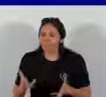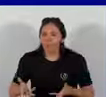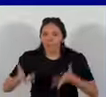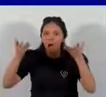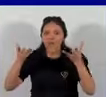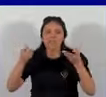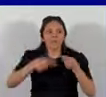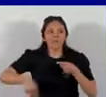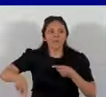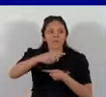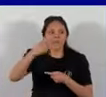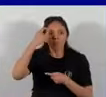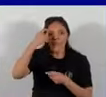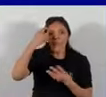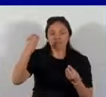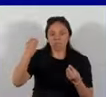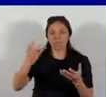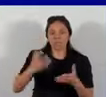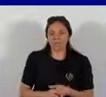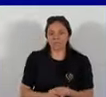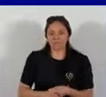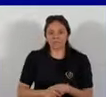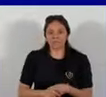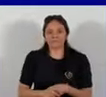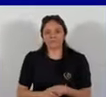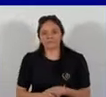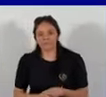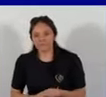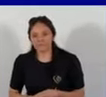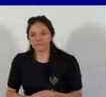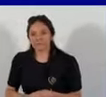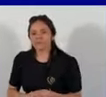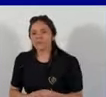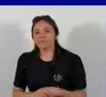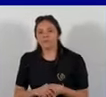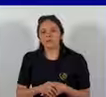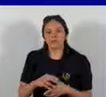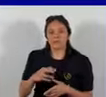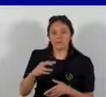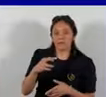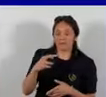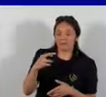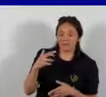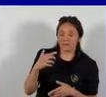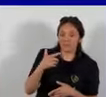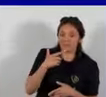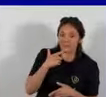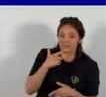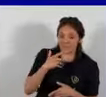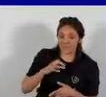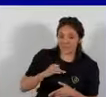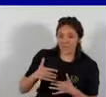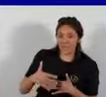We could have in 17 years We could be doubling the GDP per capita